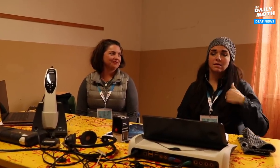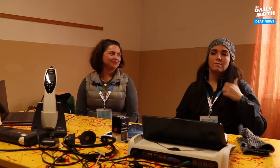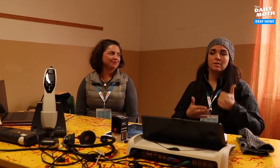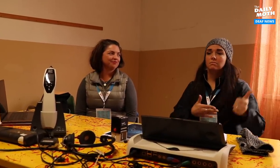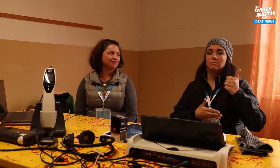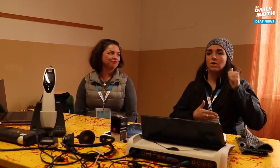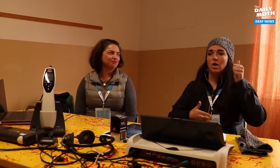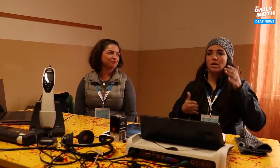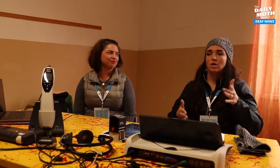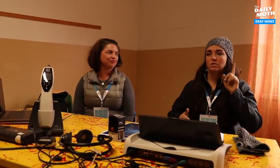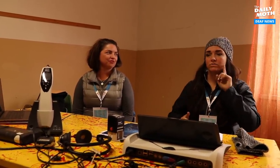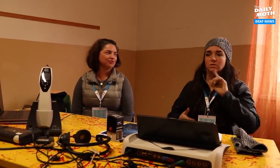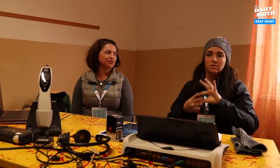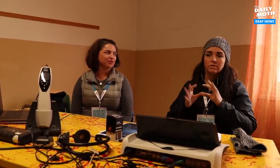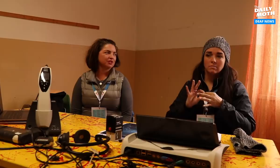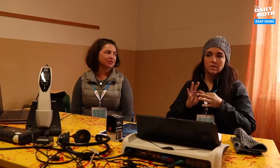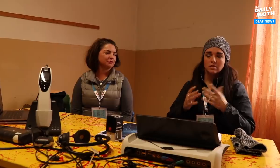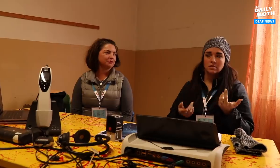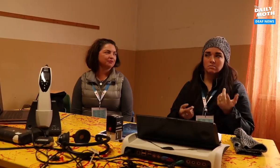I’m the head audiologist for the Deaflympics.